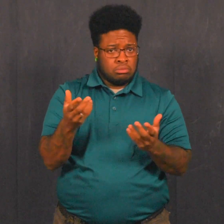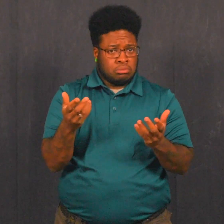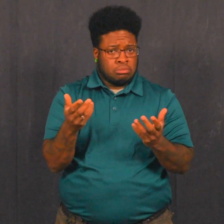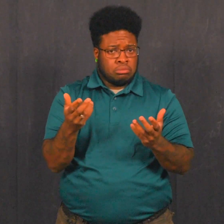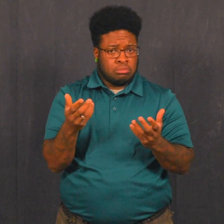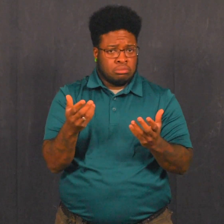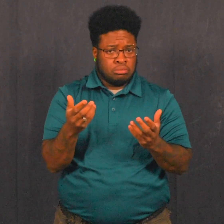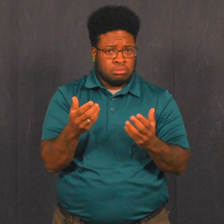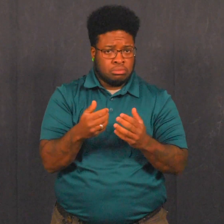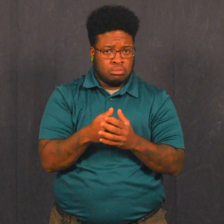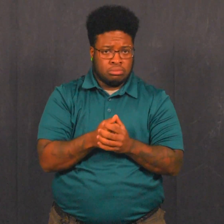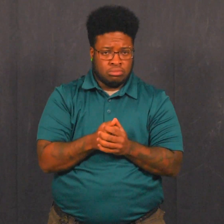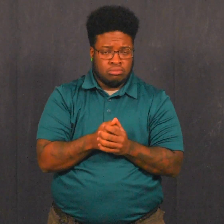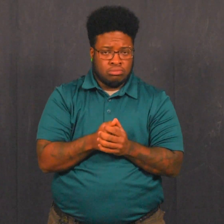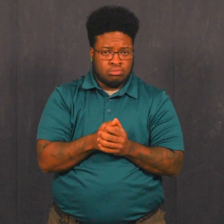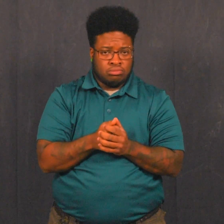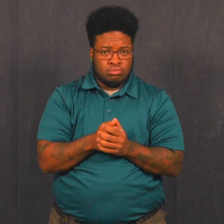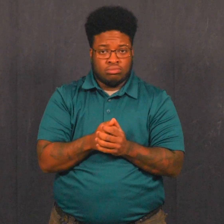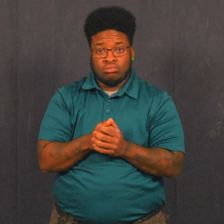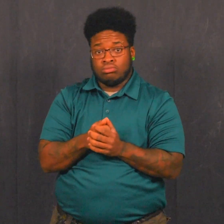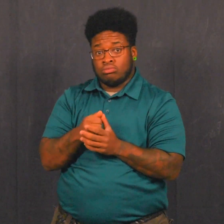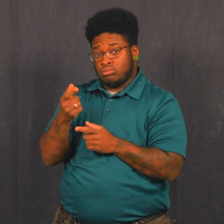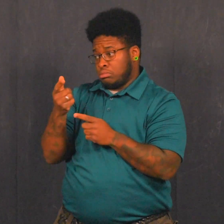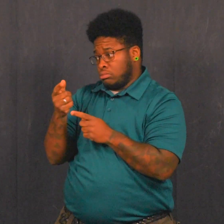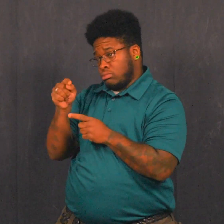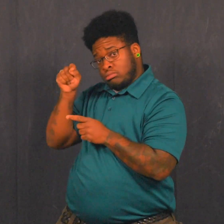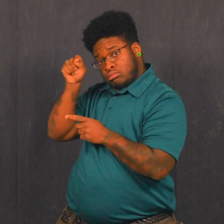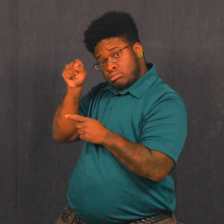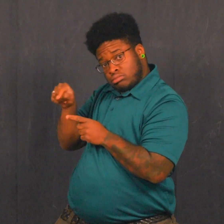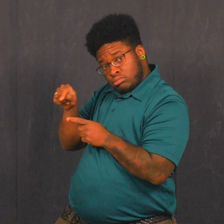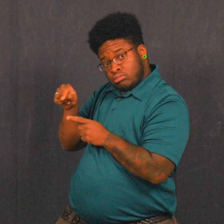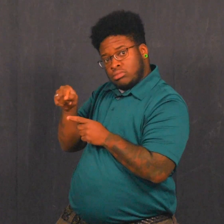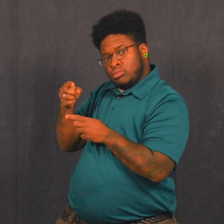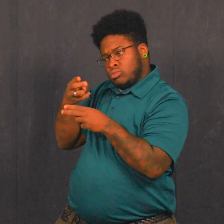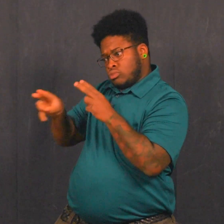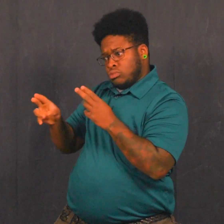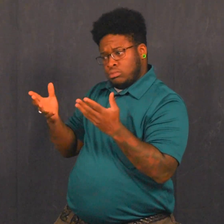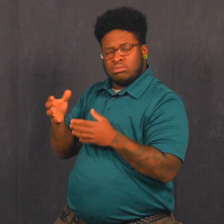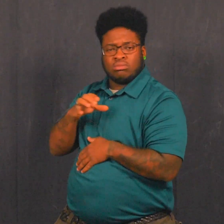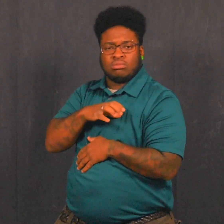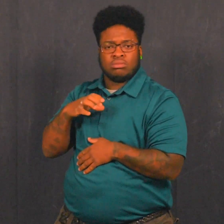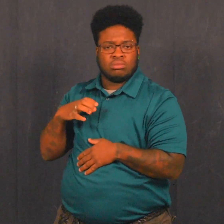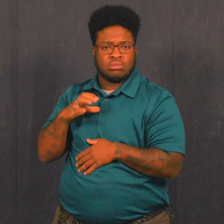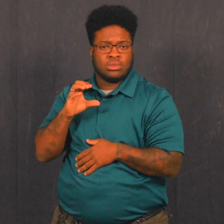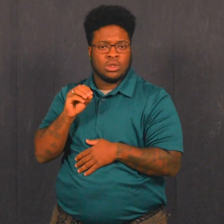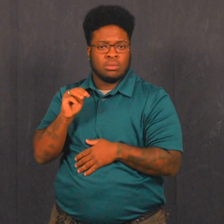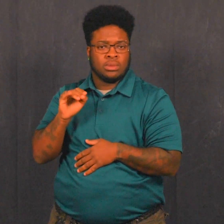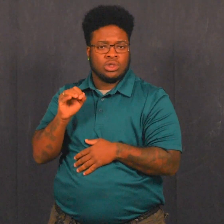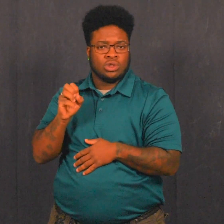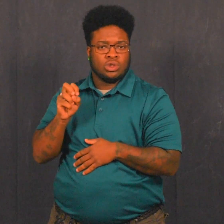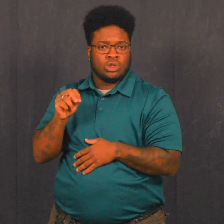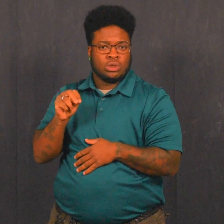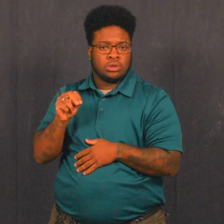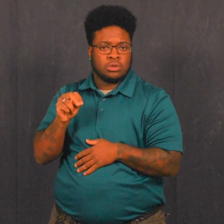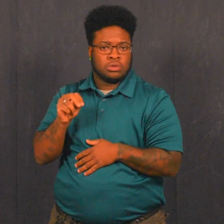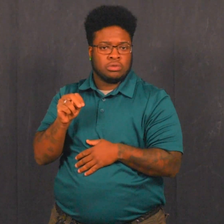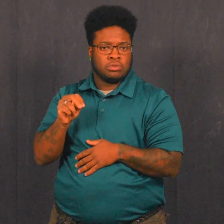or “MNCDHH” or “The Commission” for short.